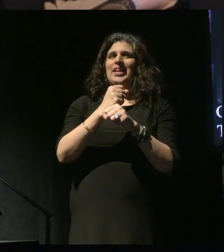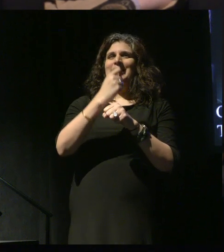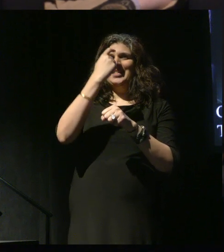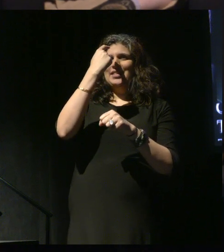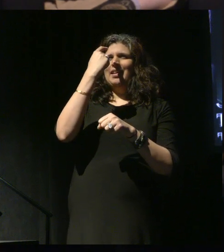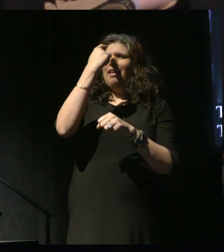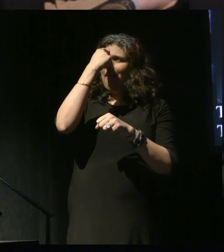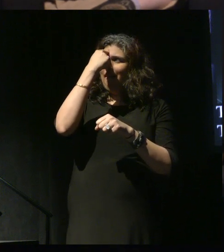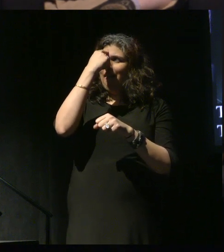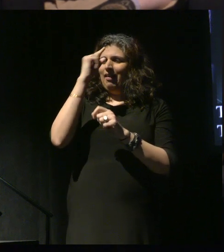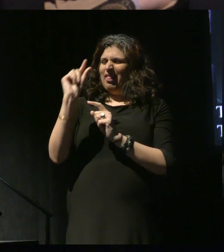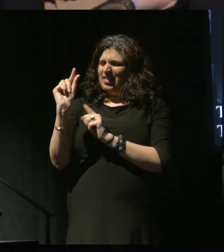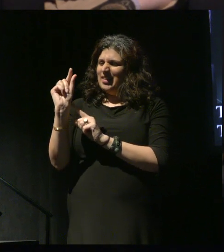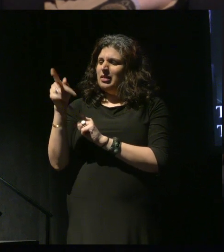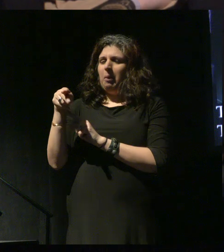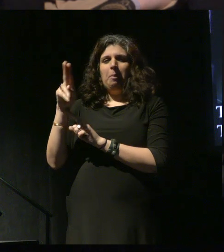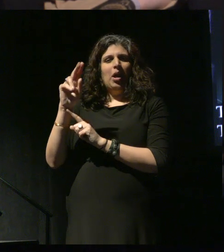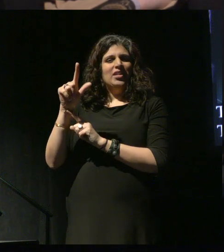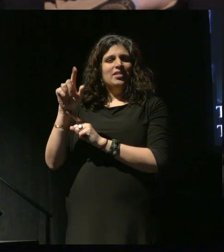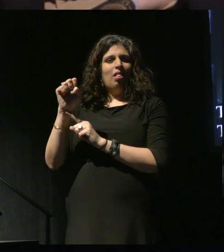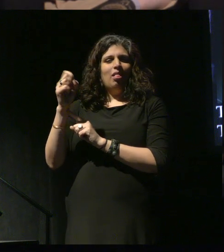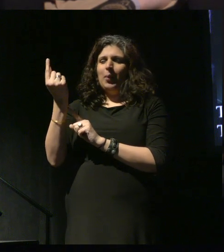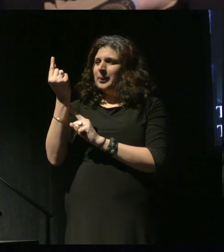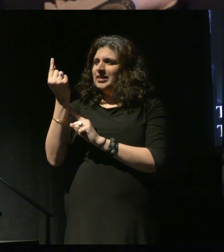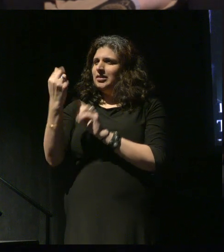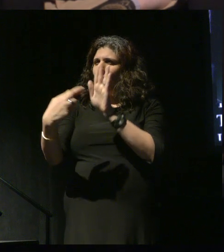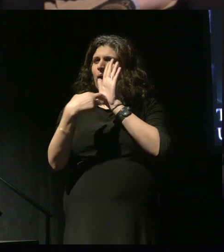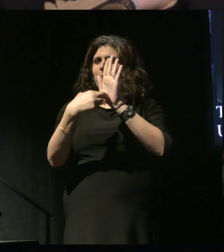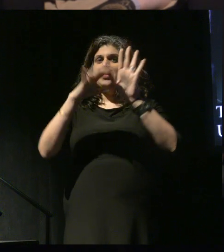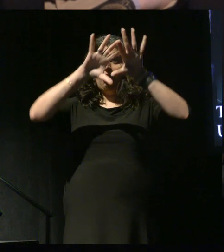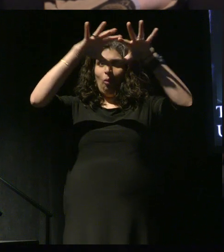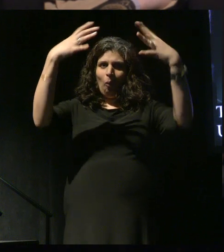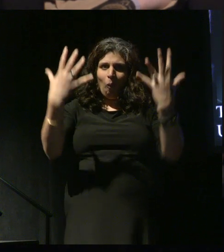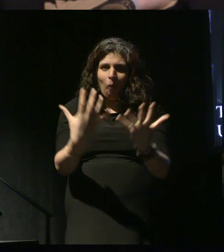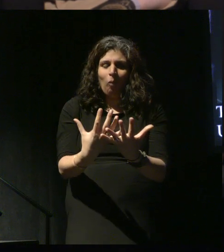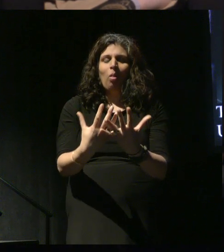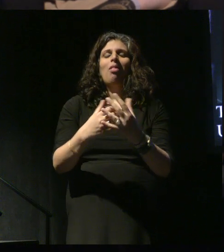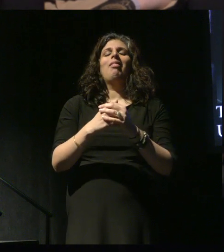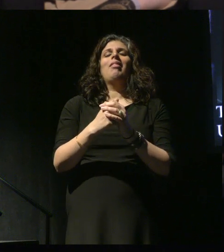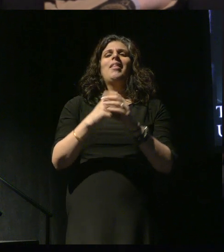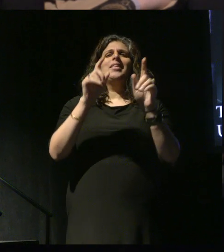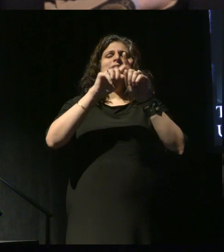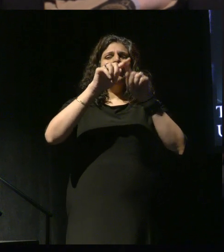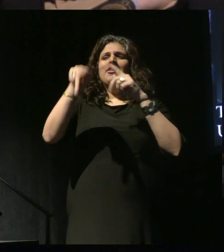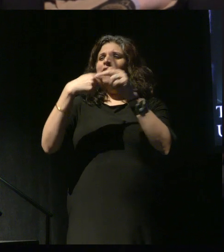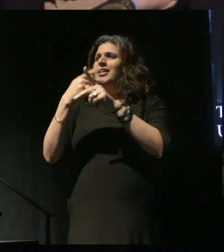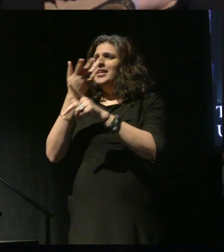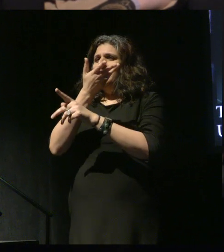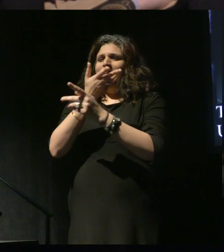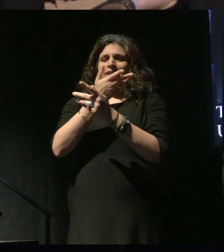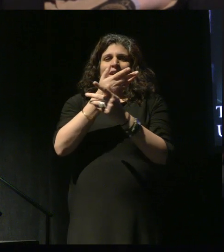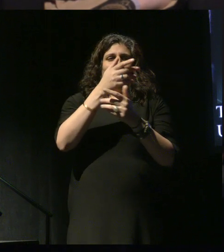that brings up different iterations of you and versions of you and ways that you've struggled with